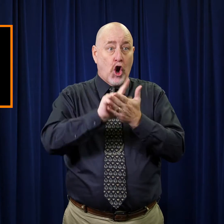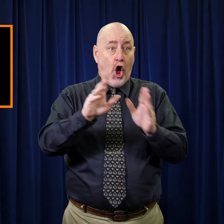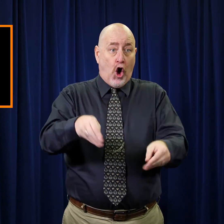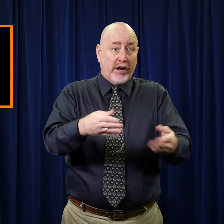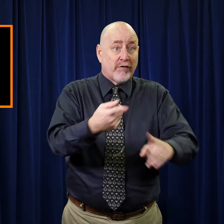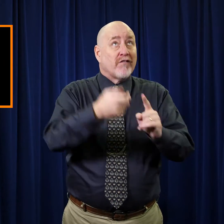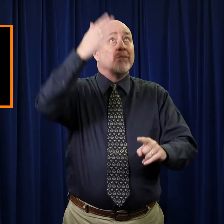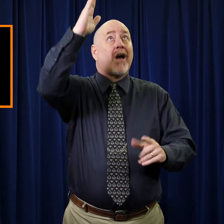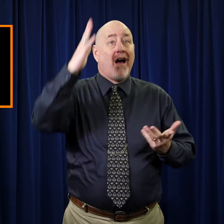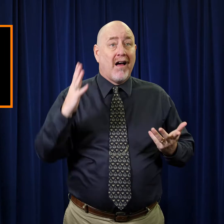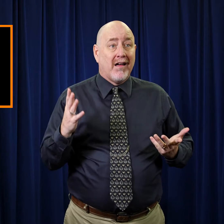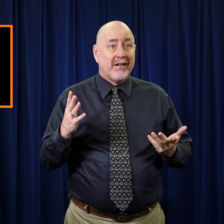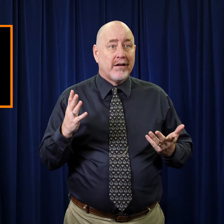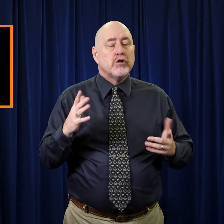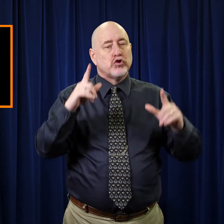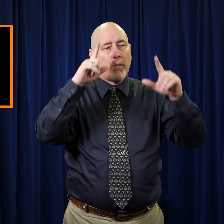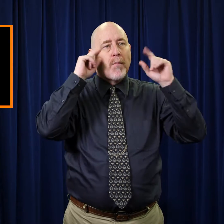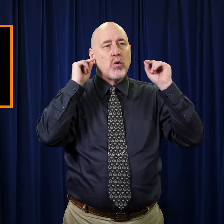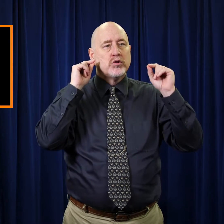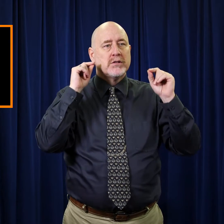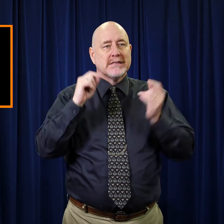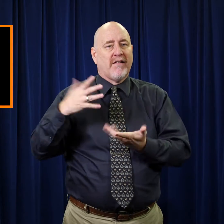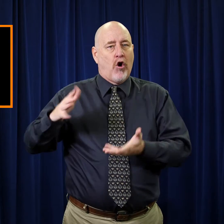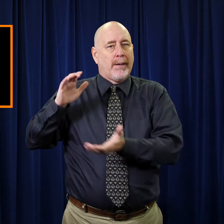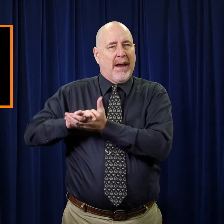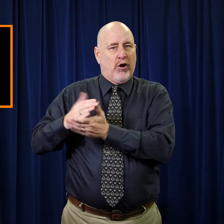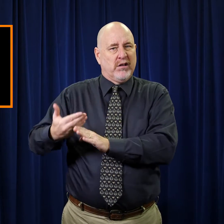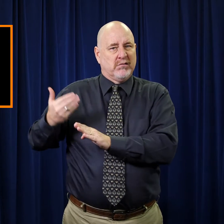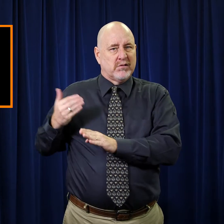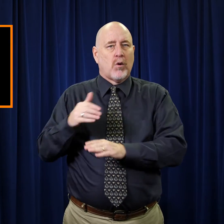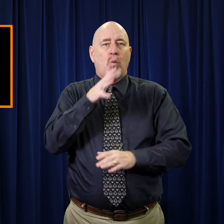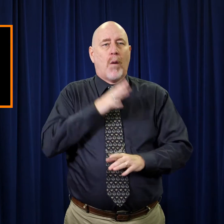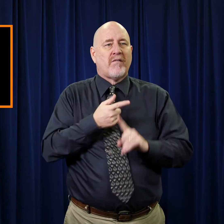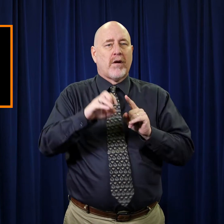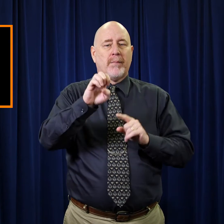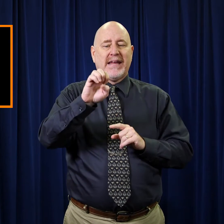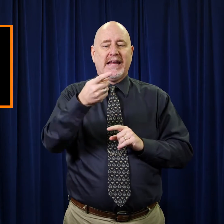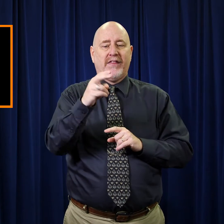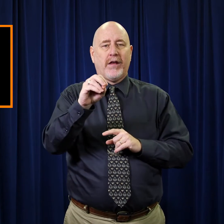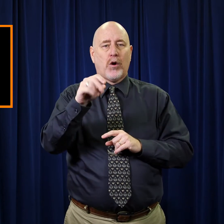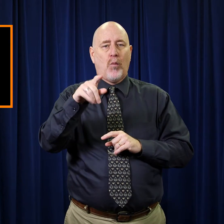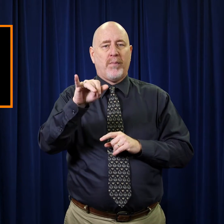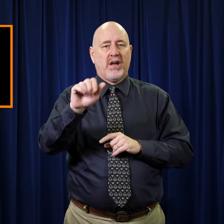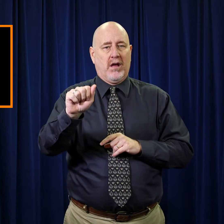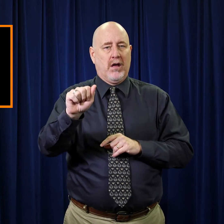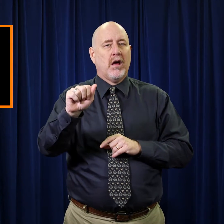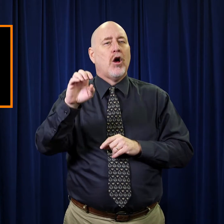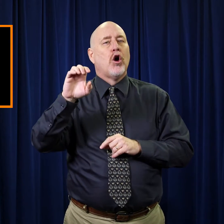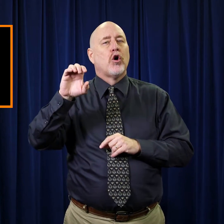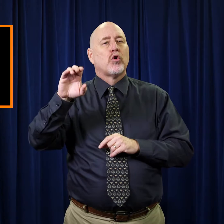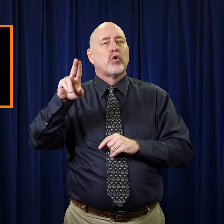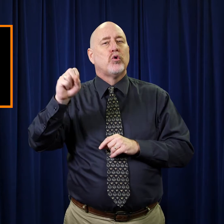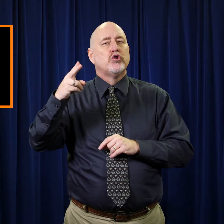the lawgiver of God. Moses had married an Ethiopian woman—a Cushite woman. God